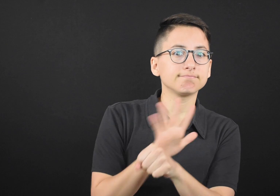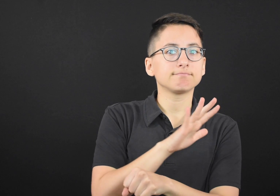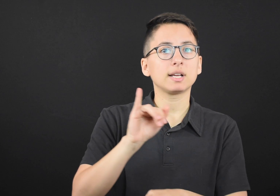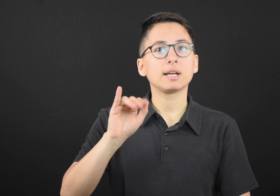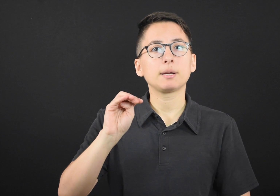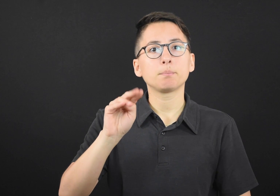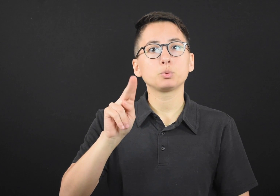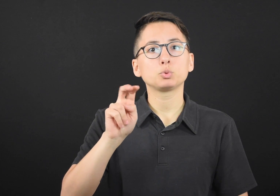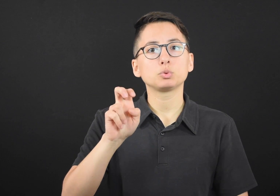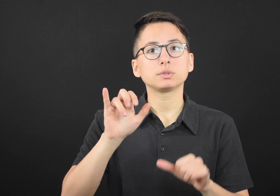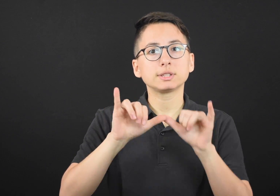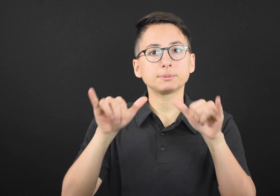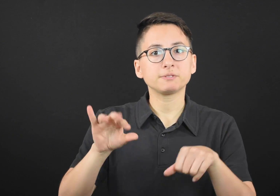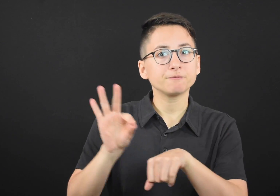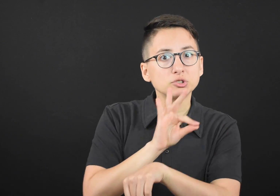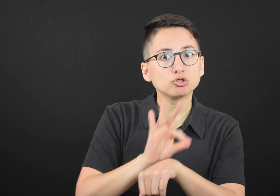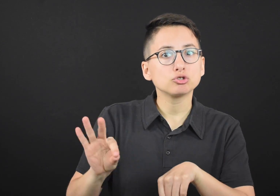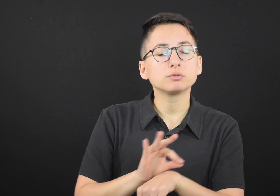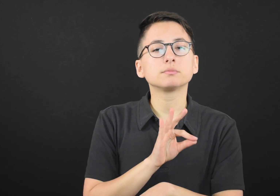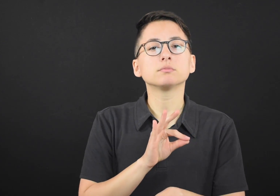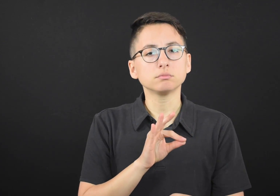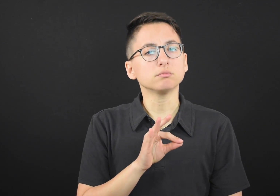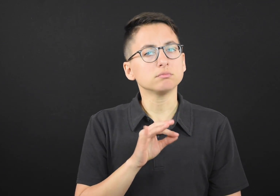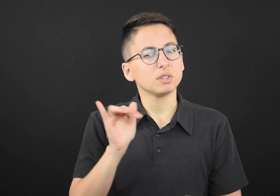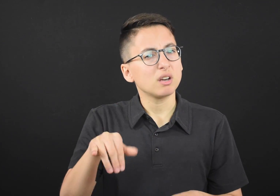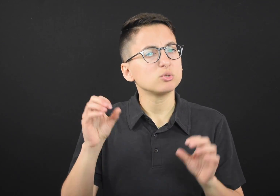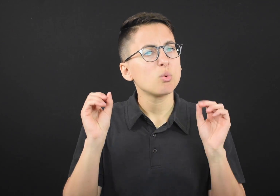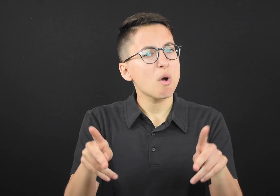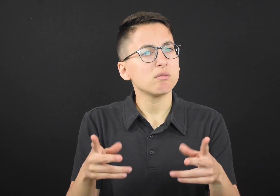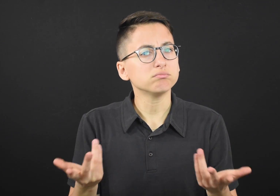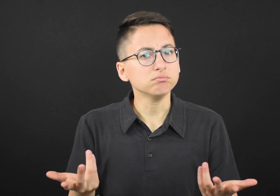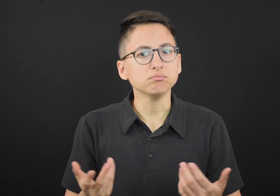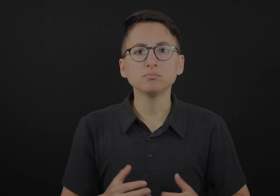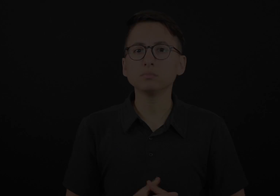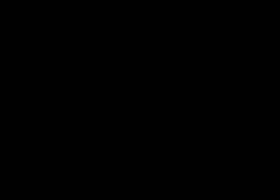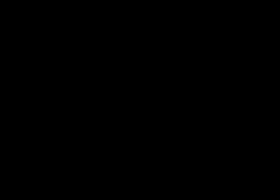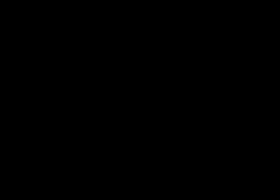have a fully functional immune system, that is okay too.